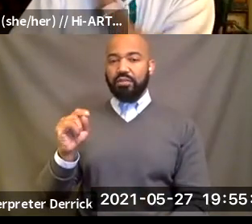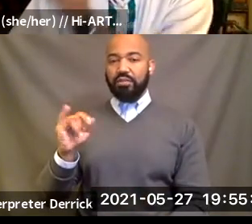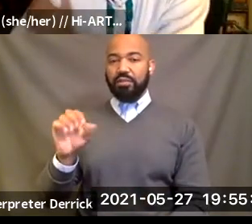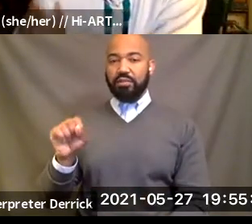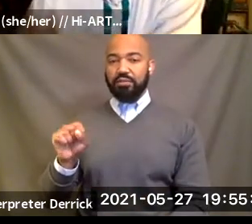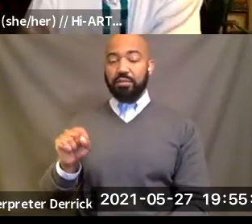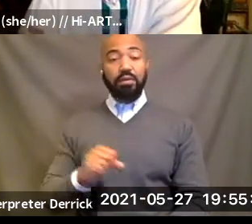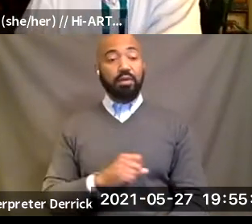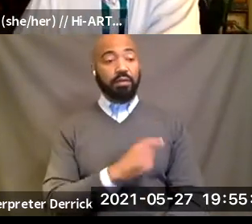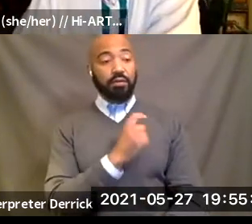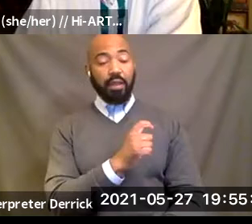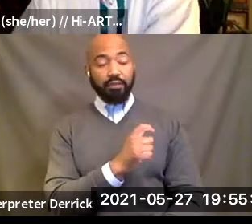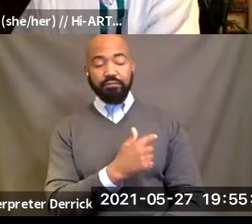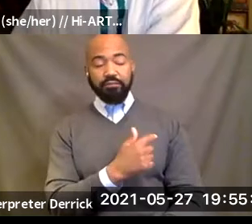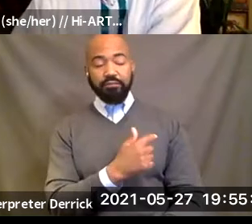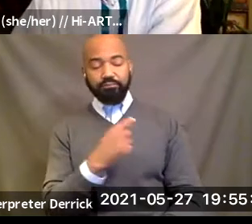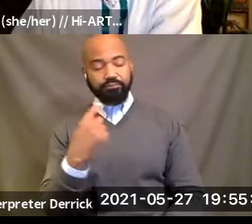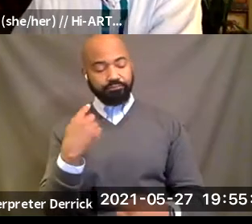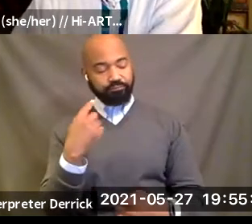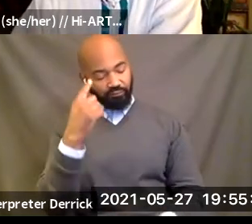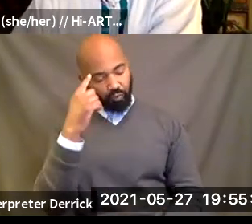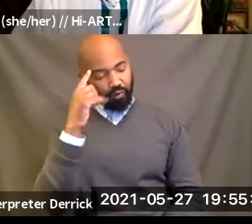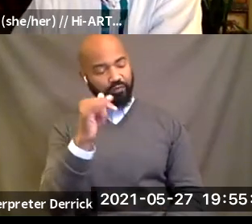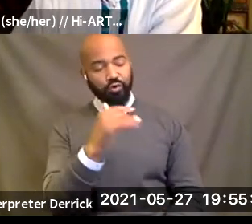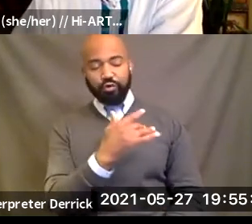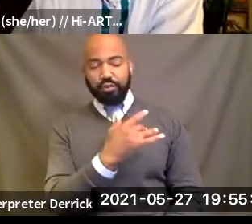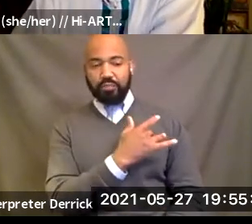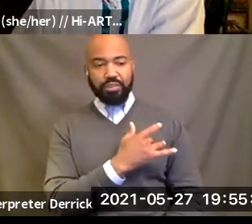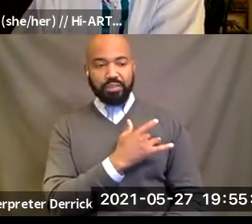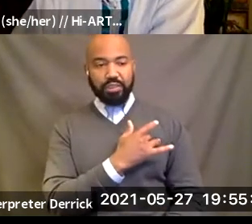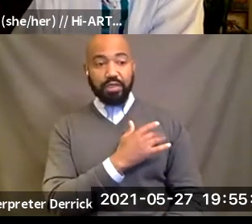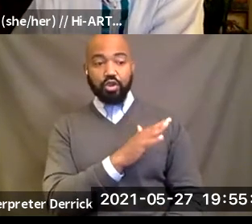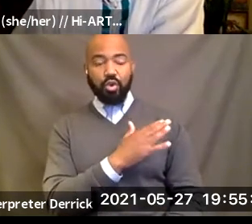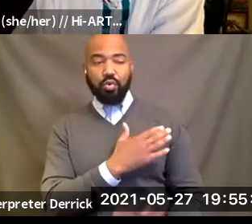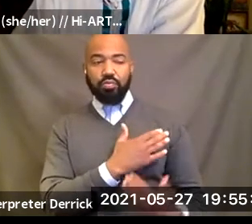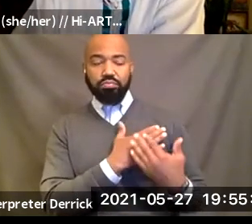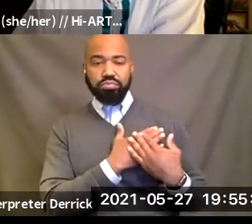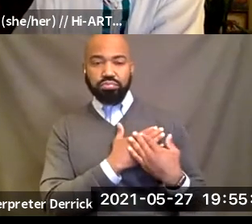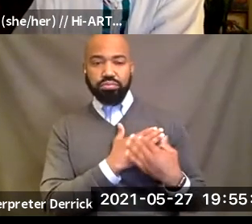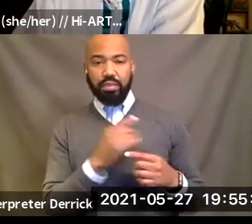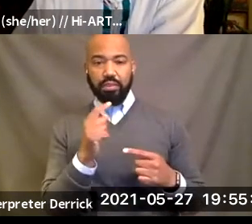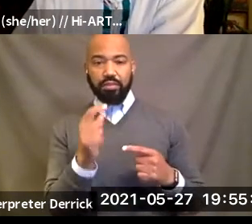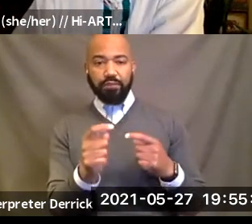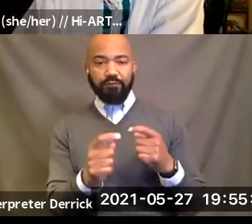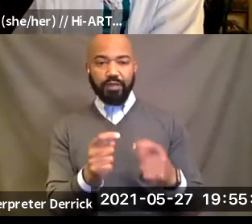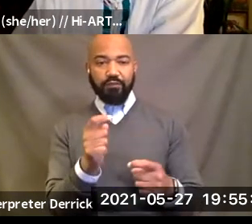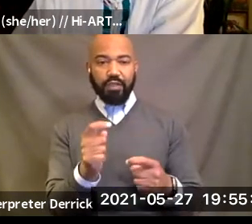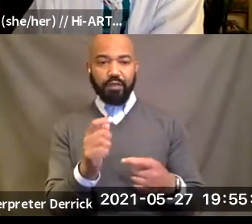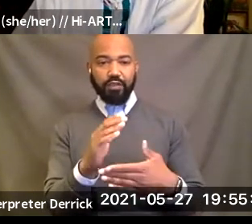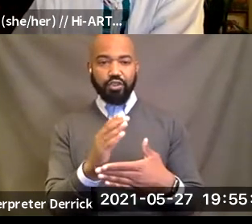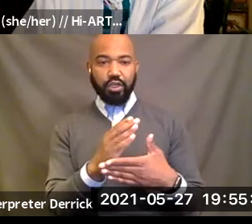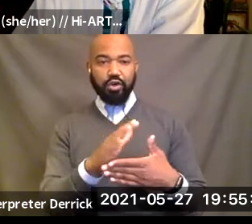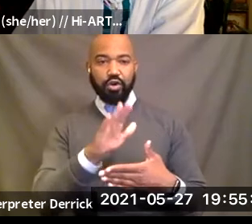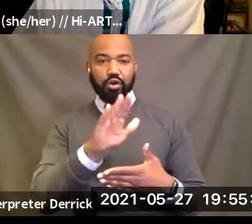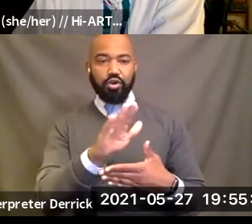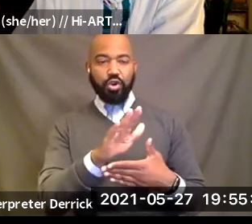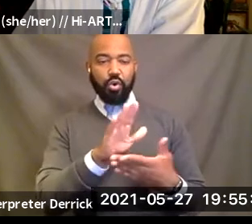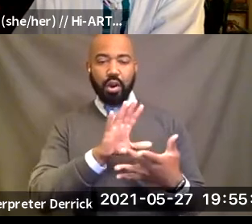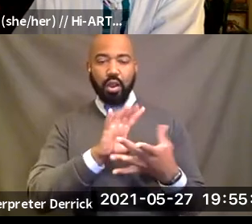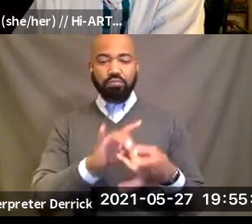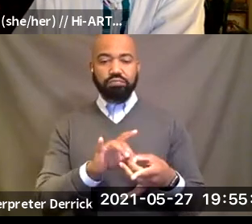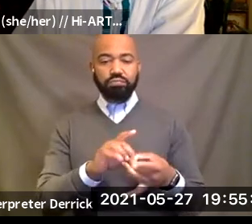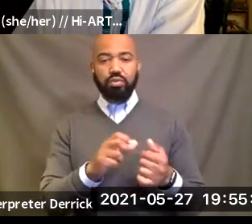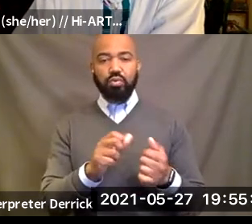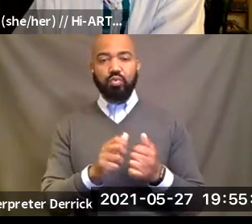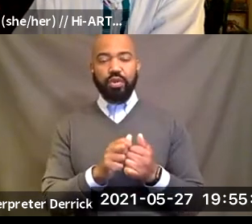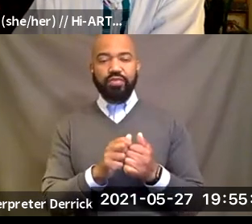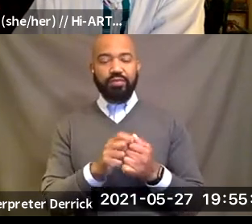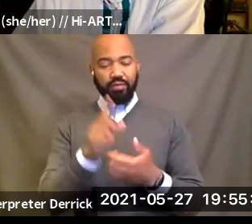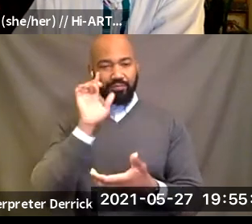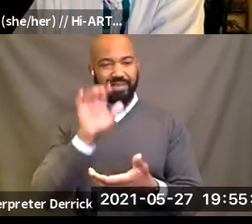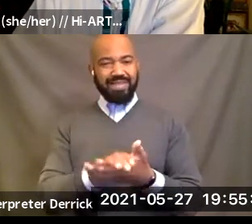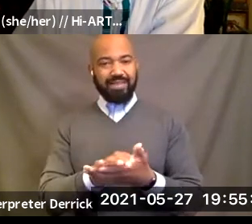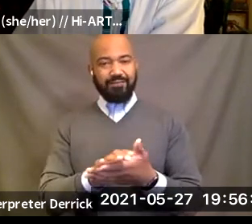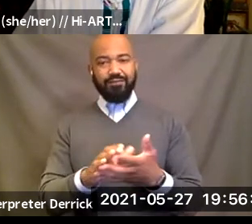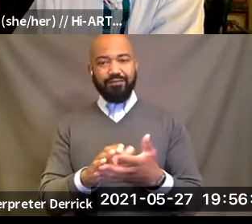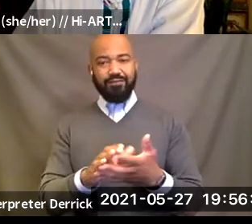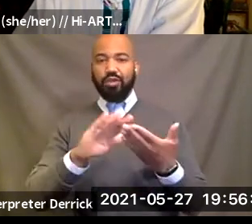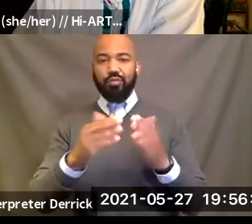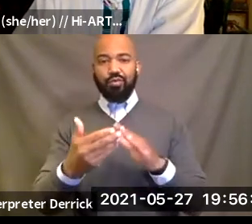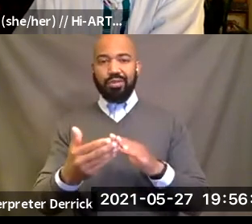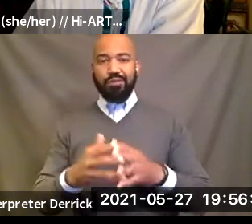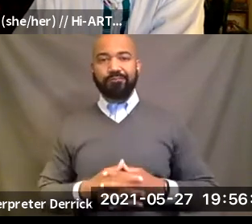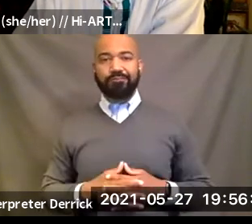Benjamin (they/them/elle): I know that there are folks that would not have seen it were it not for your contribution and your presence in in in connecting people to what it is that's happening here i'm sorry I just love to hear from both of you to.